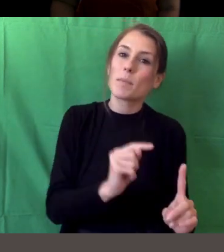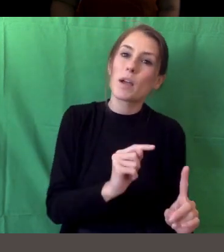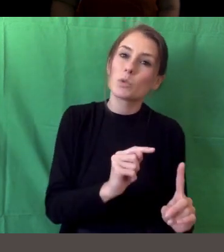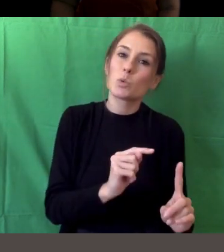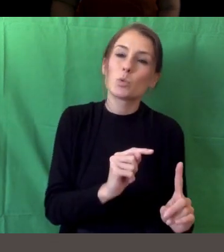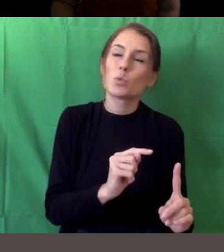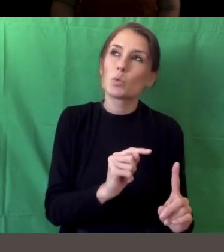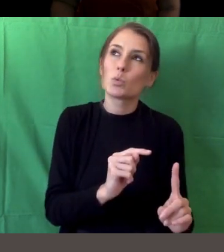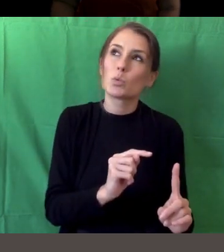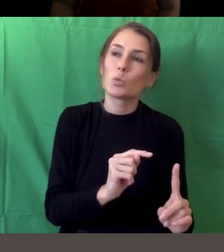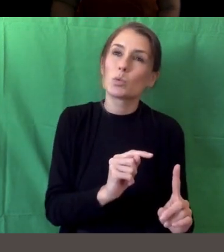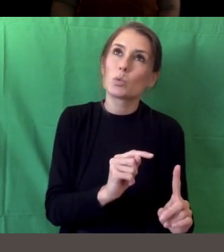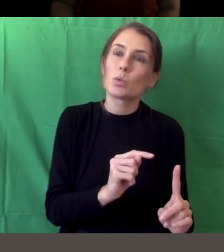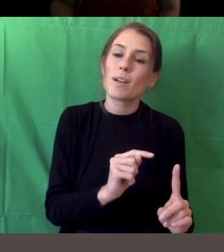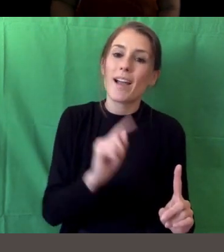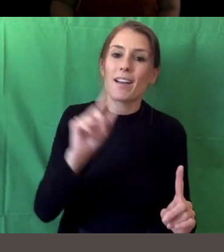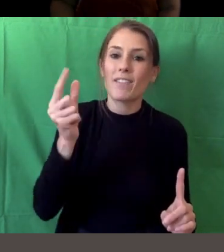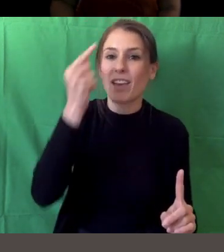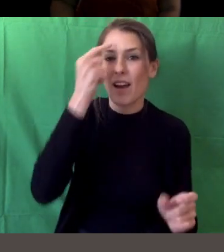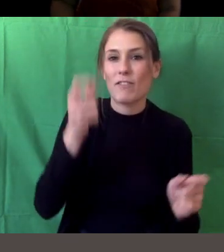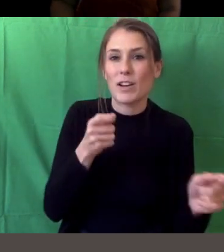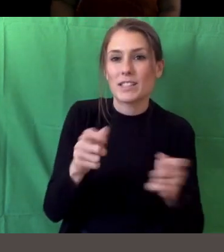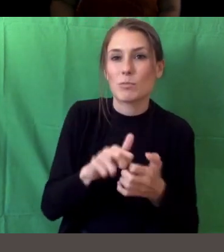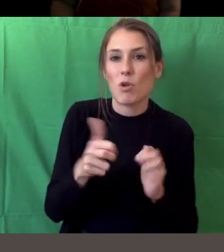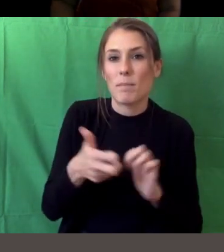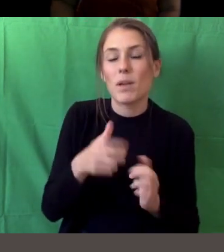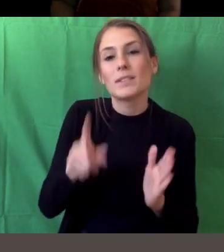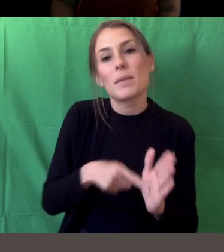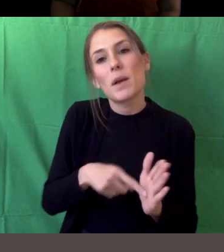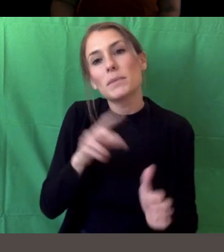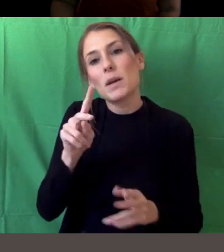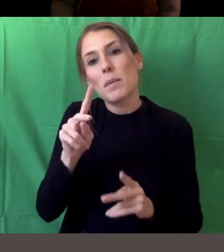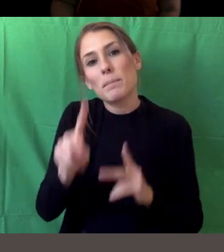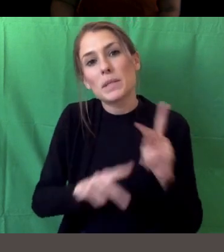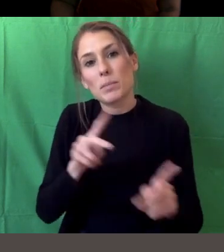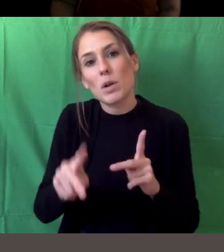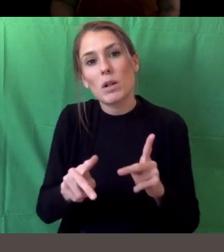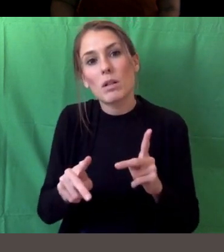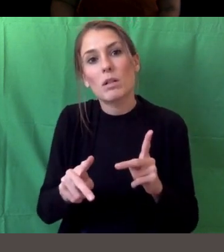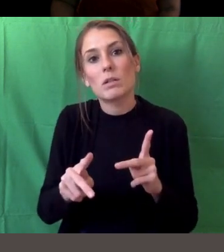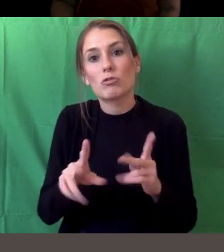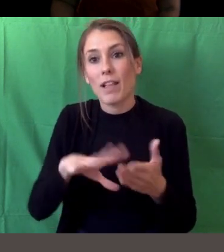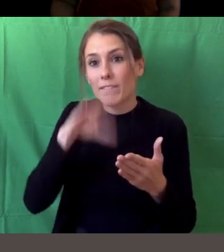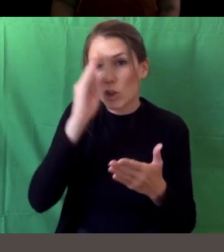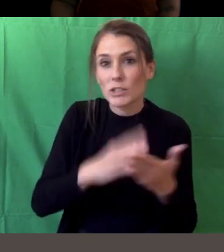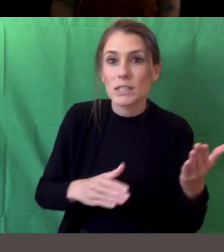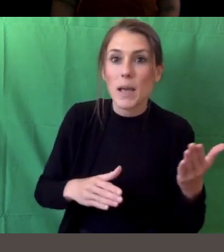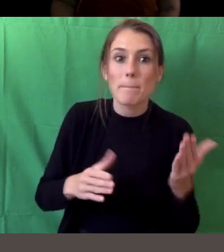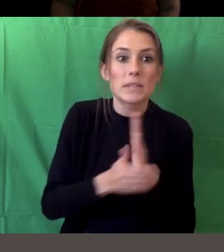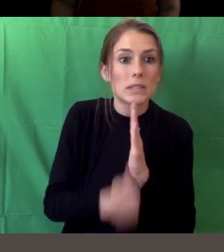And this also goes back to a little bit towards the governance issues. Most people outgrow the community.